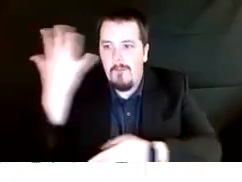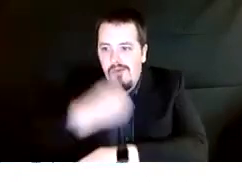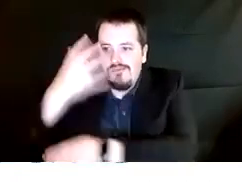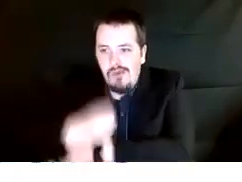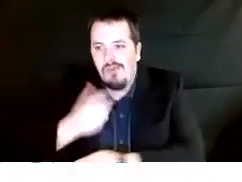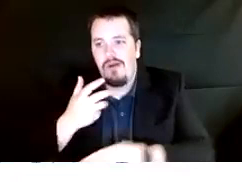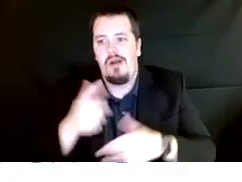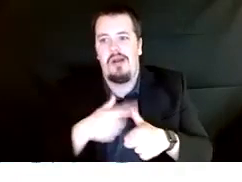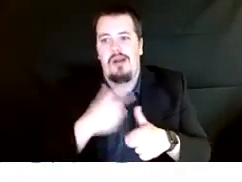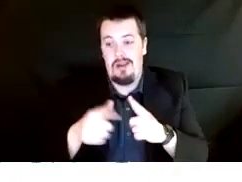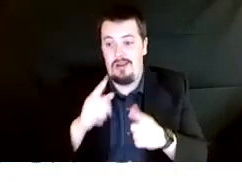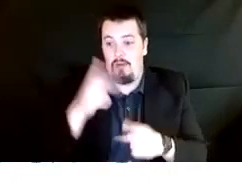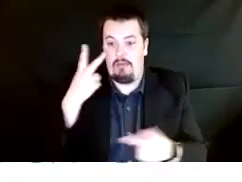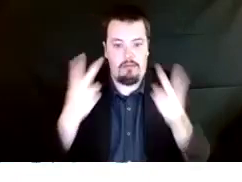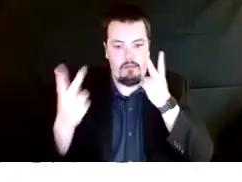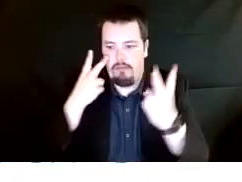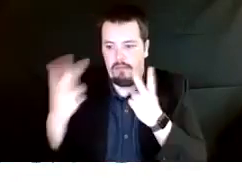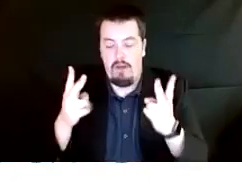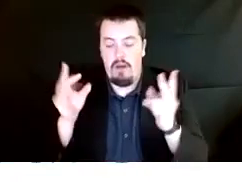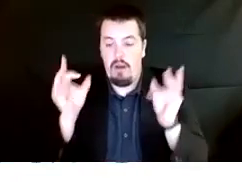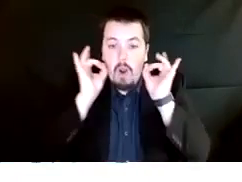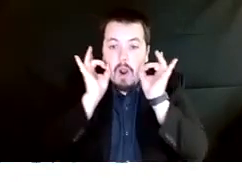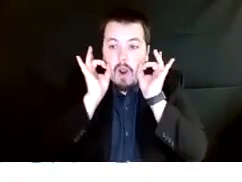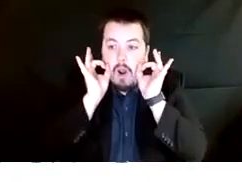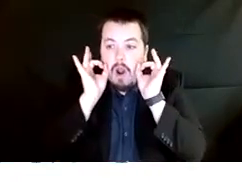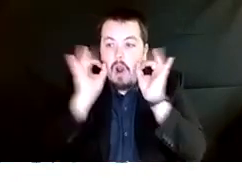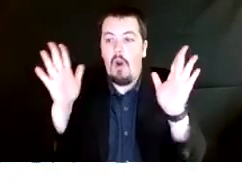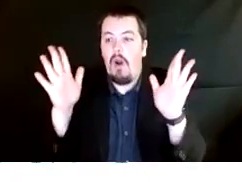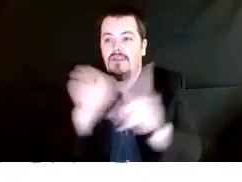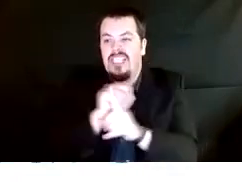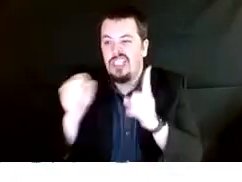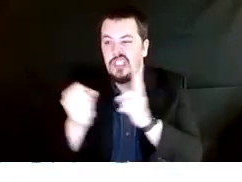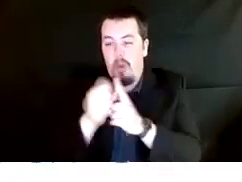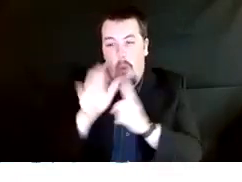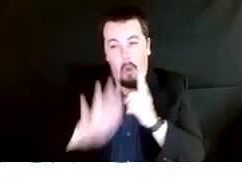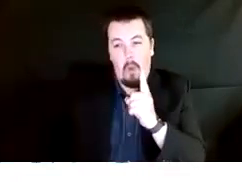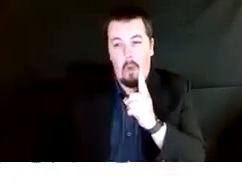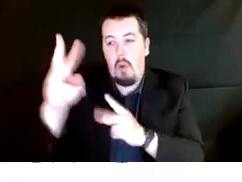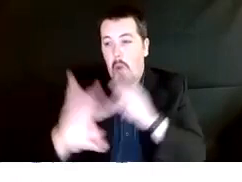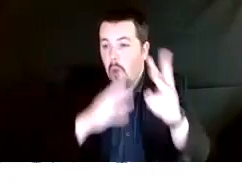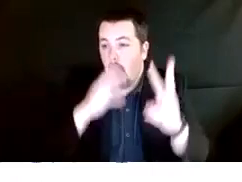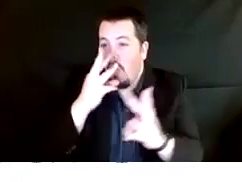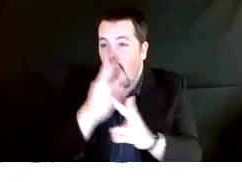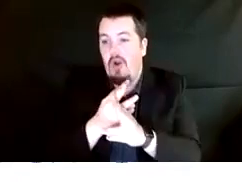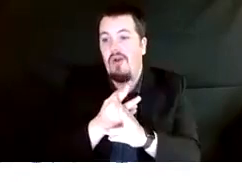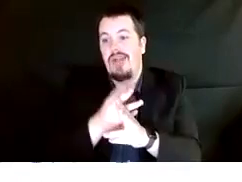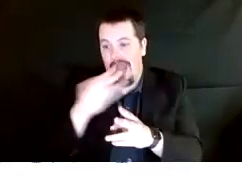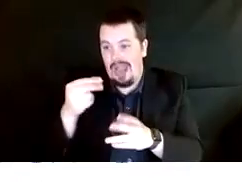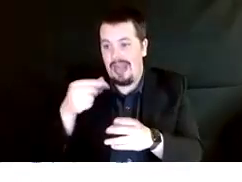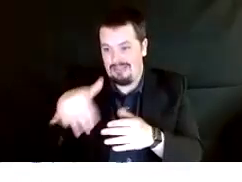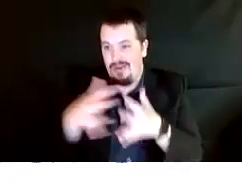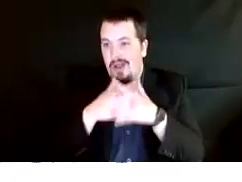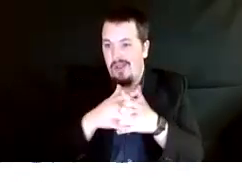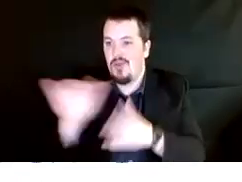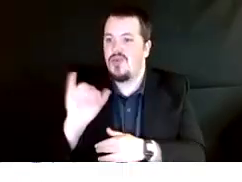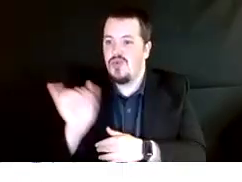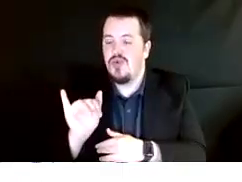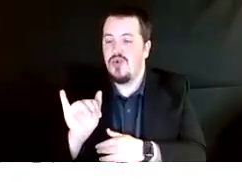and we were seeing horrific situations around the world and also in our own country where hospitals